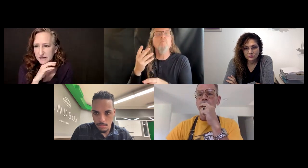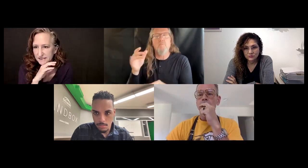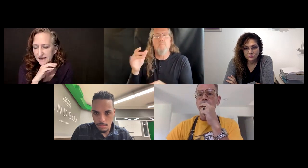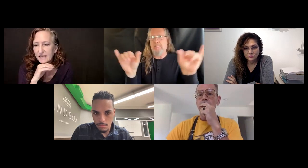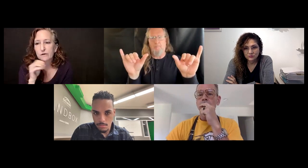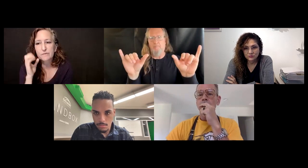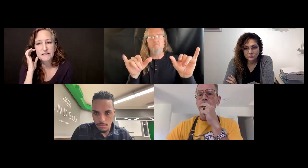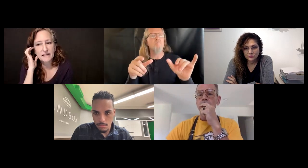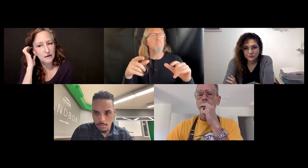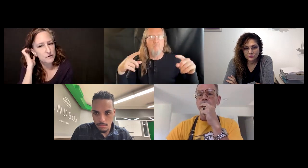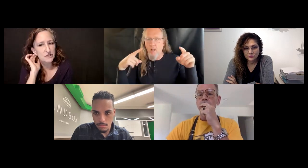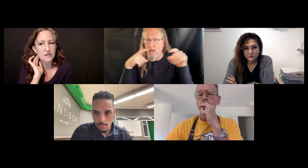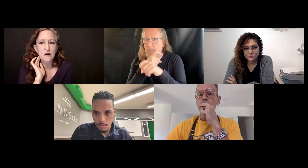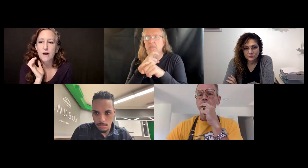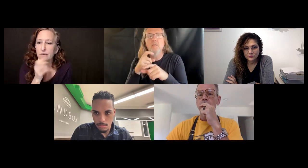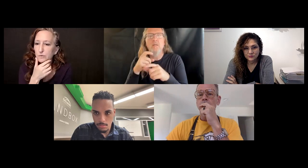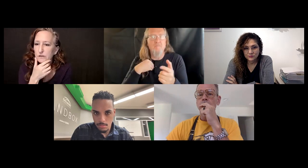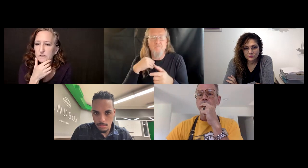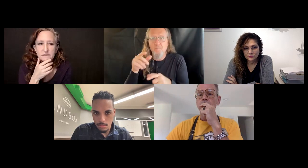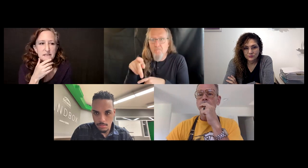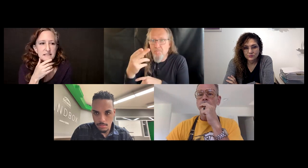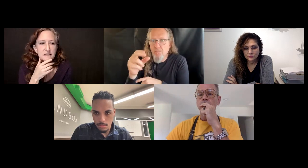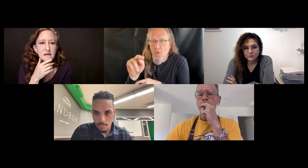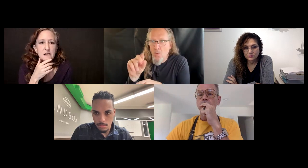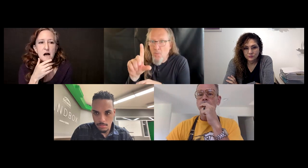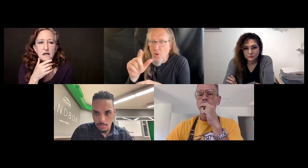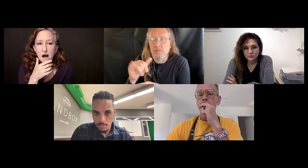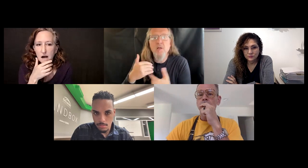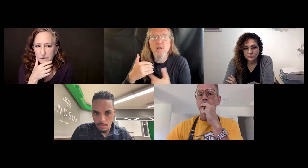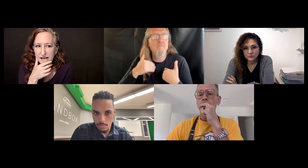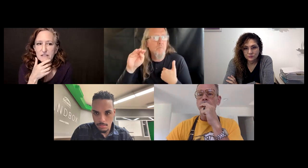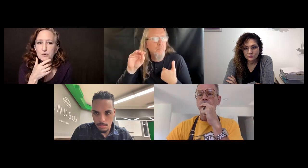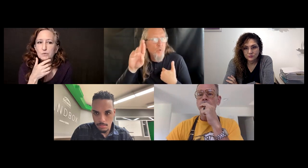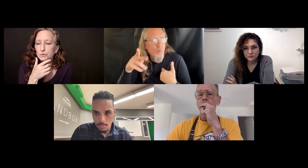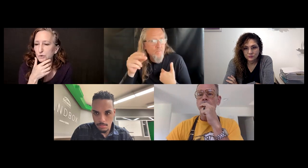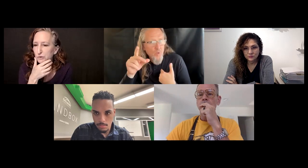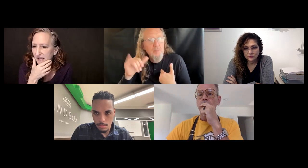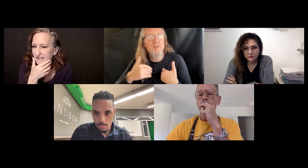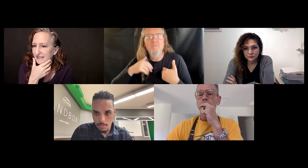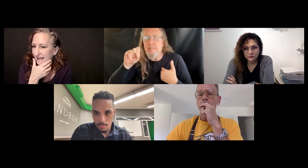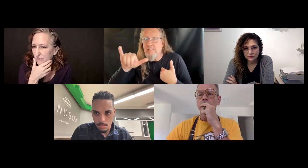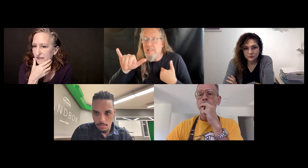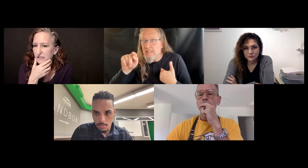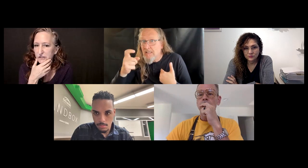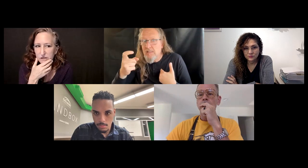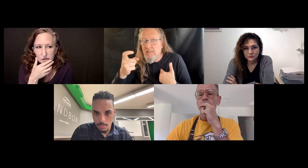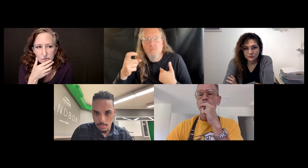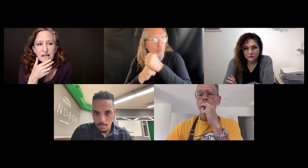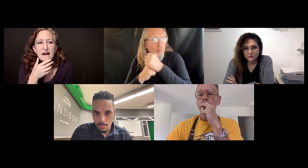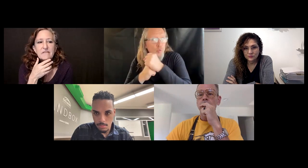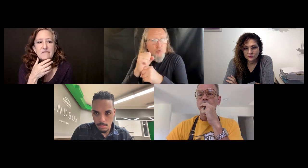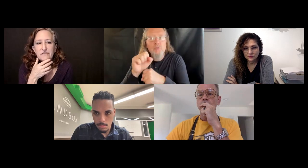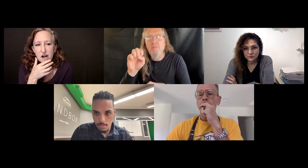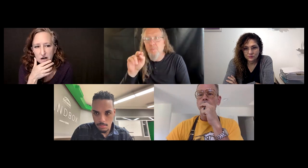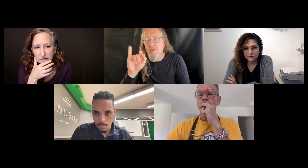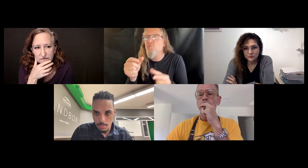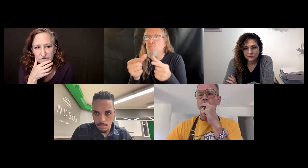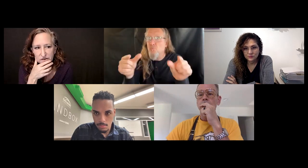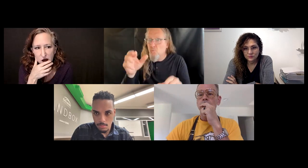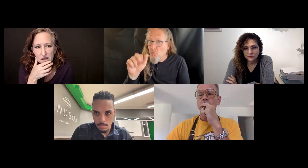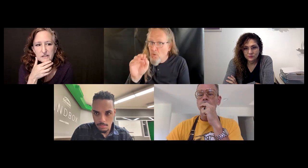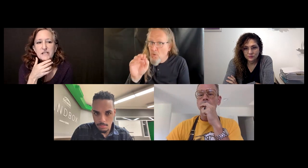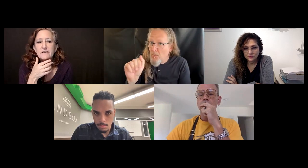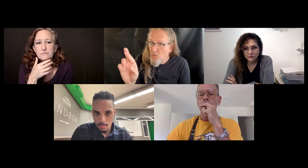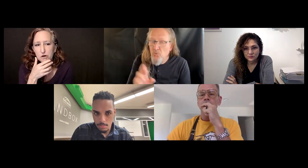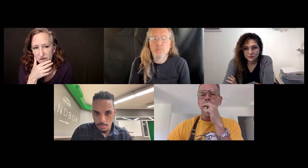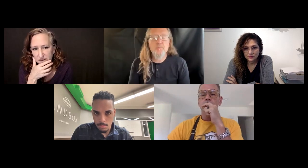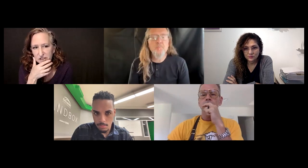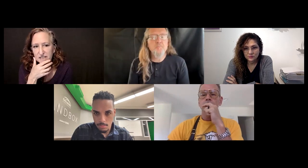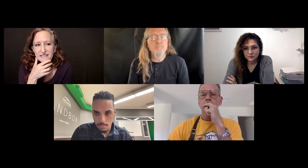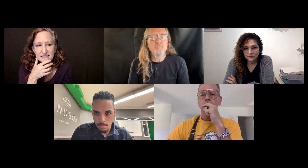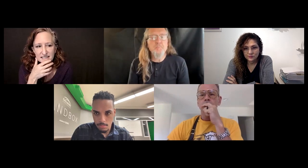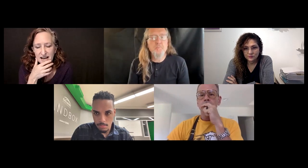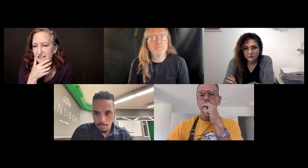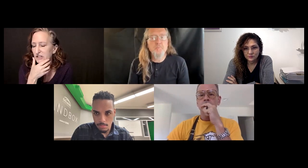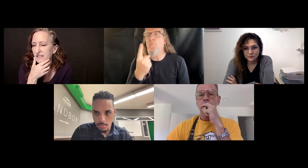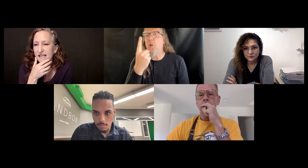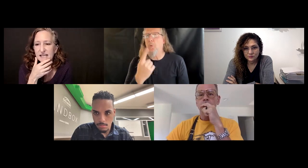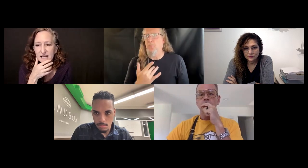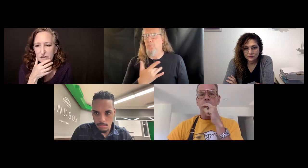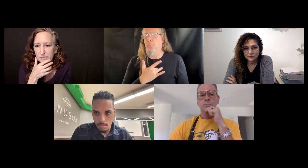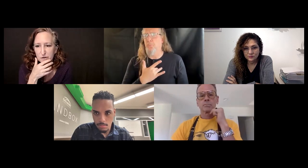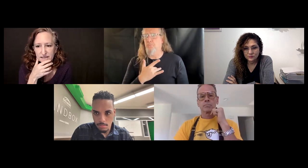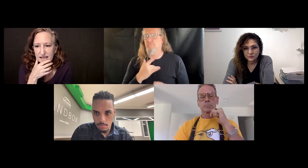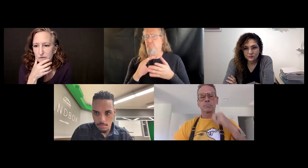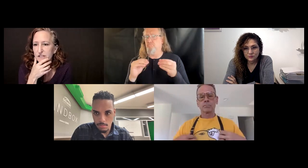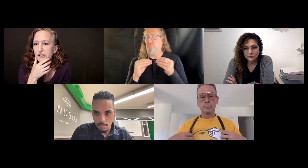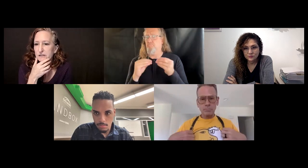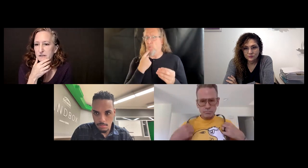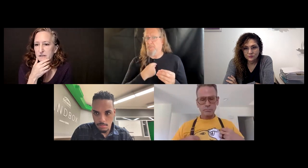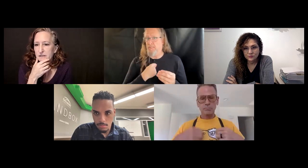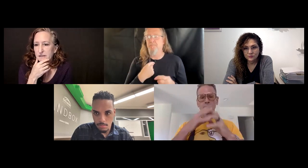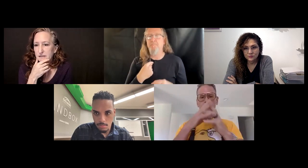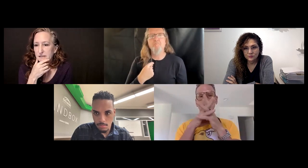Is complex, rule-based language. We have phonograph, phonology, morphology, syntax, just like any other spoken language.